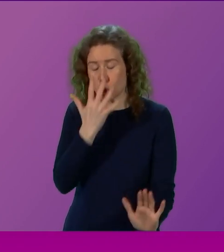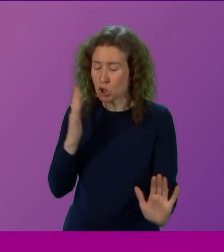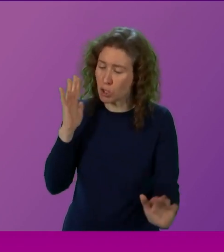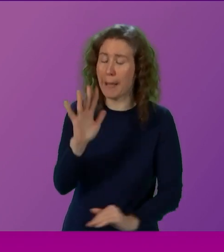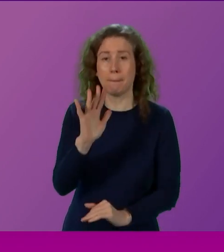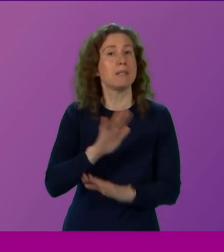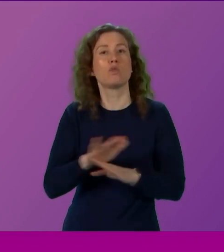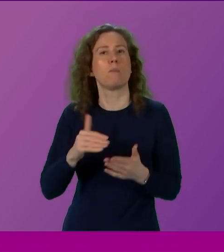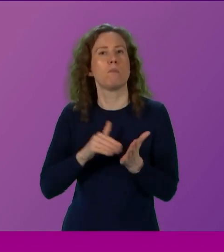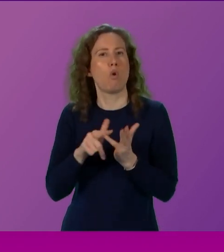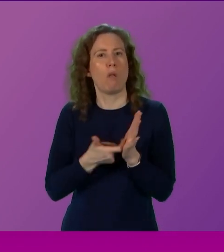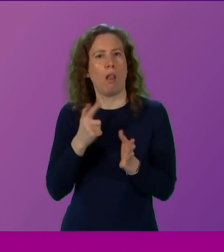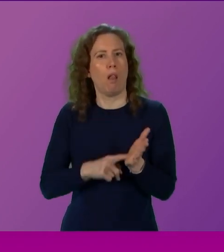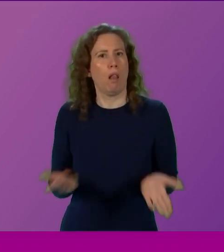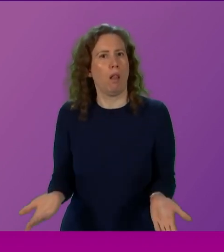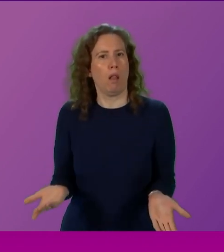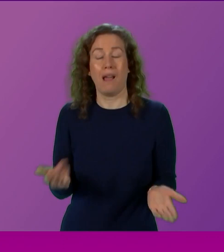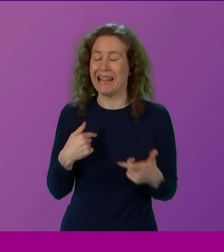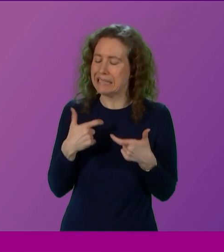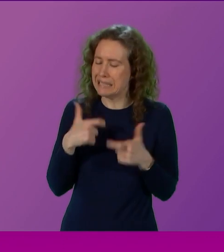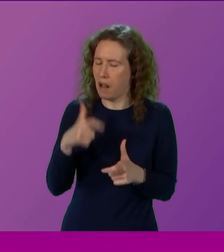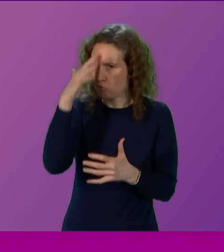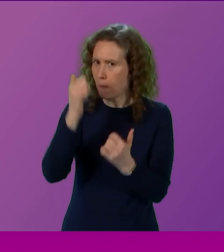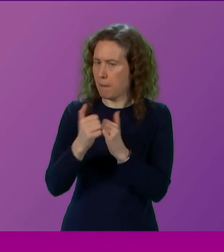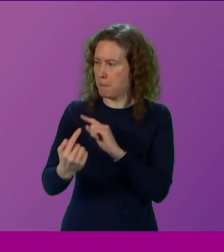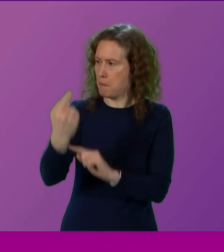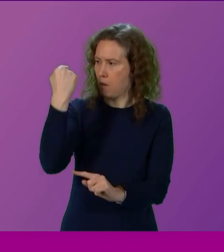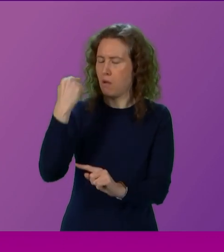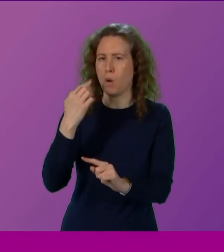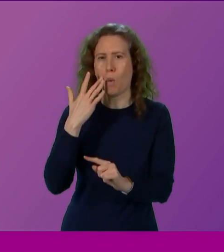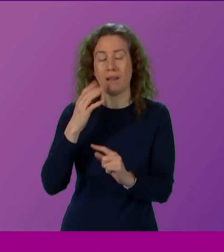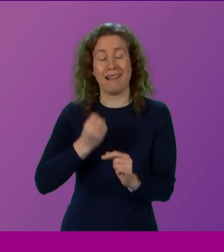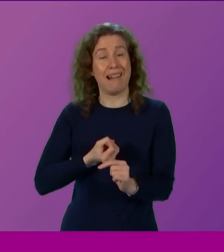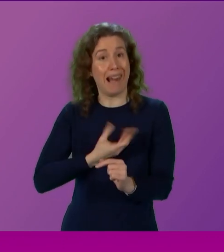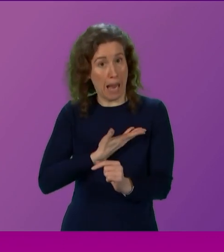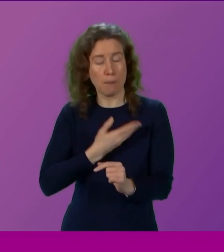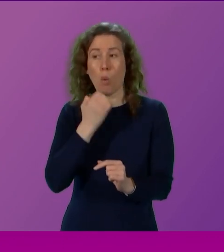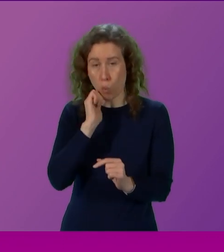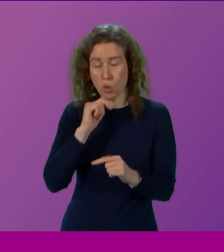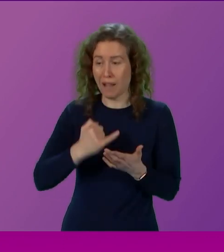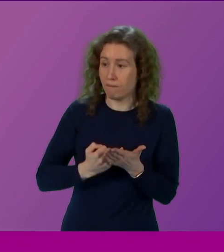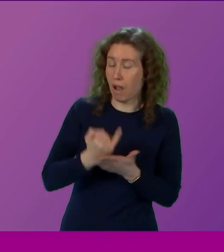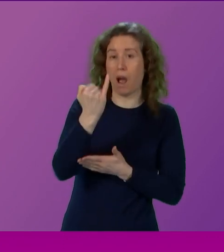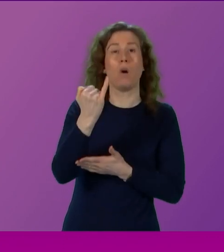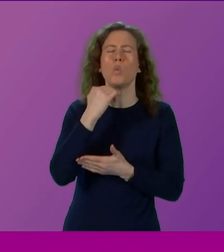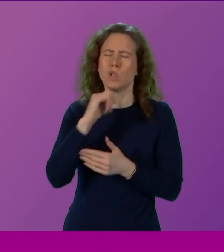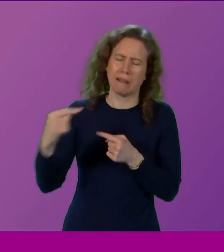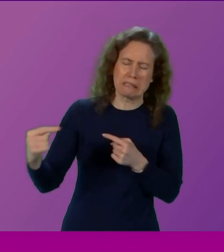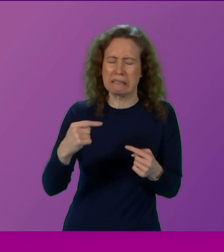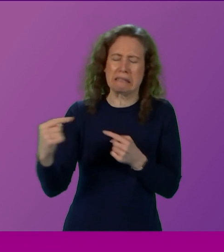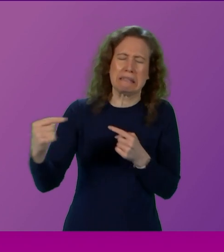immoral. I can still remember a day when Labour would have opposed it tooth and nail in principle,